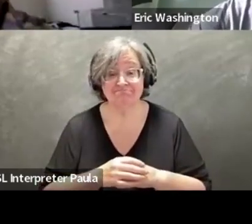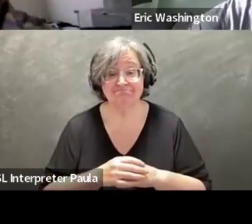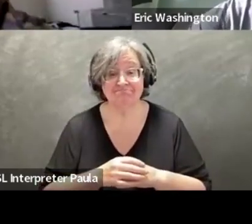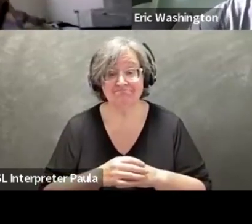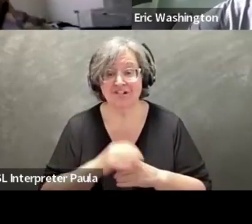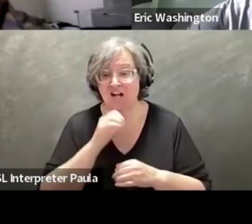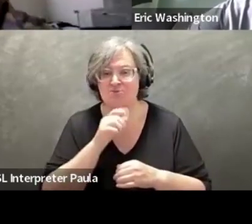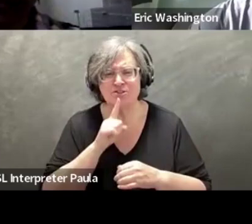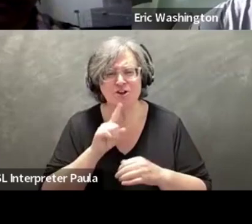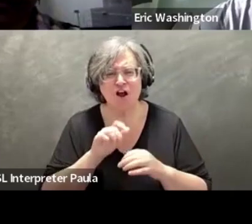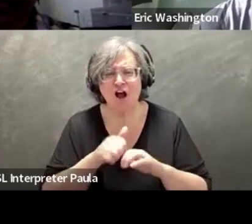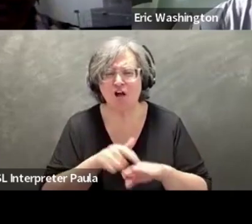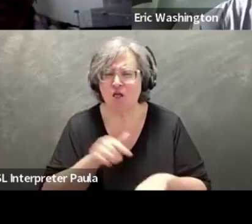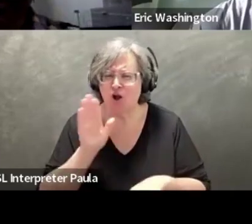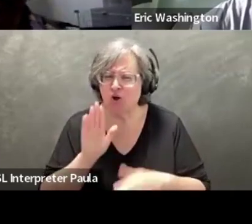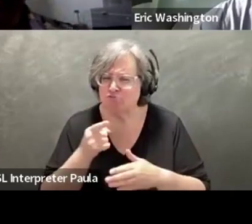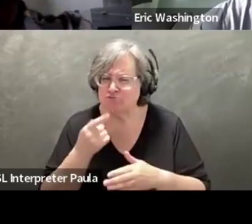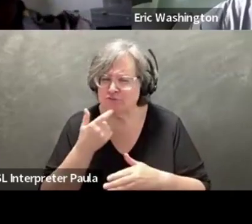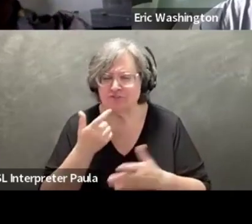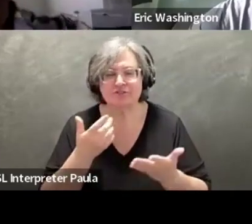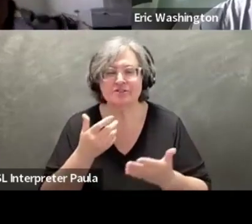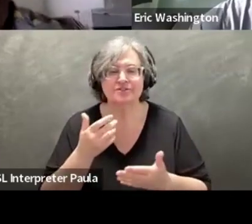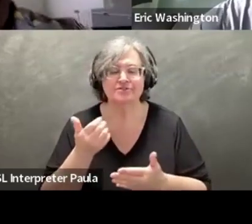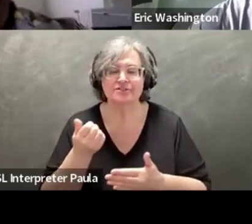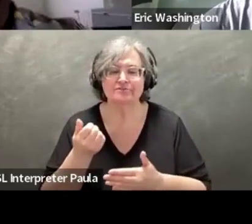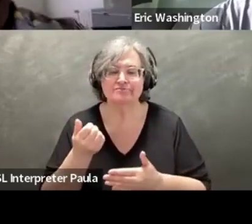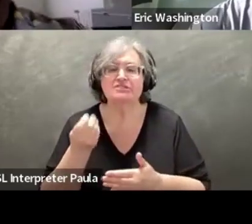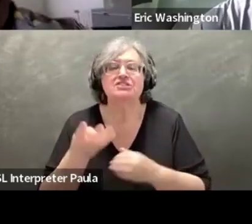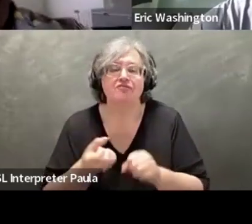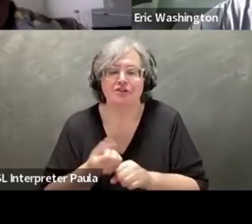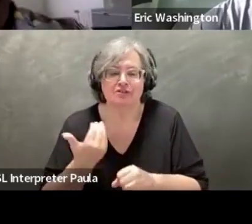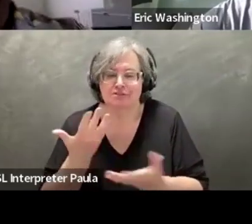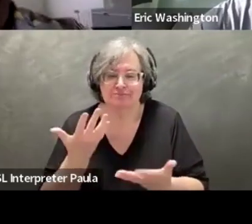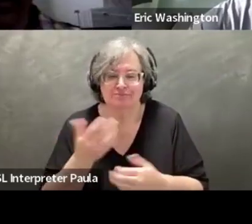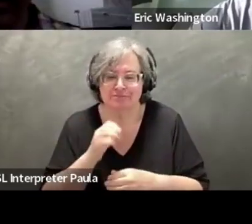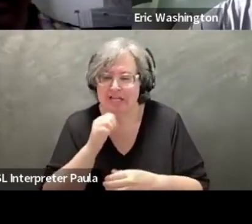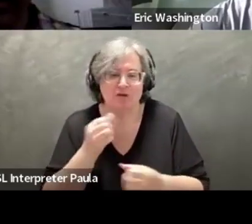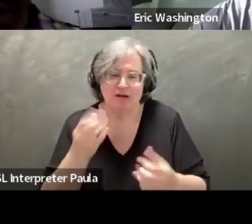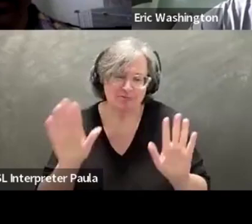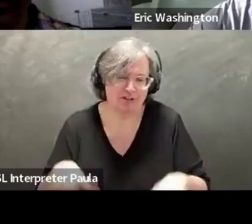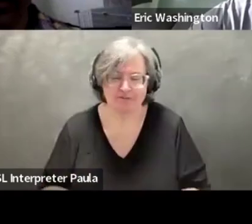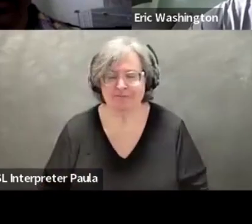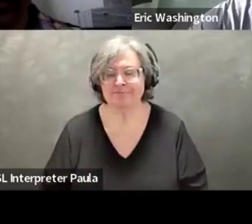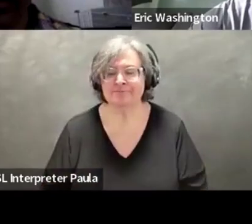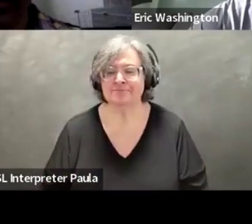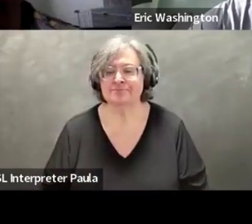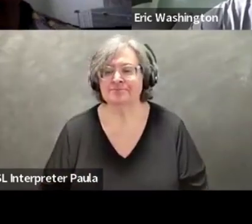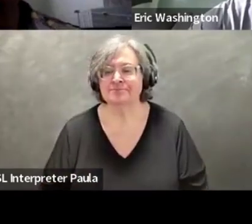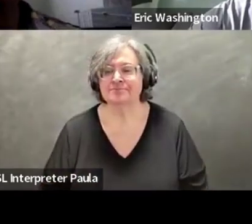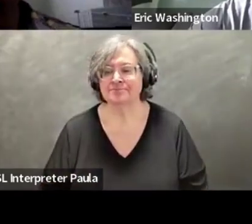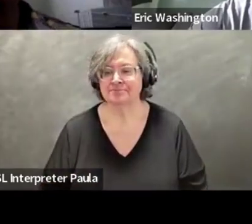how long ago that was. This is only several years. But so I